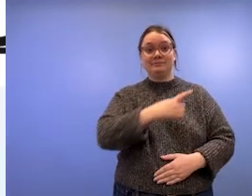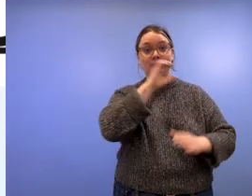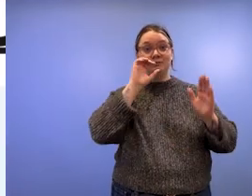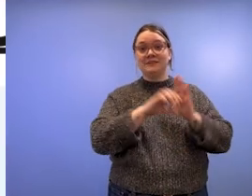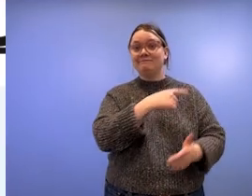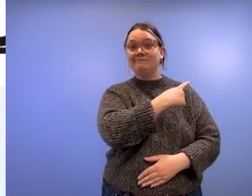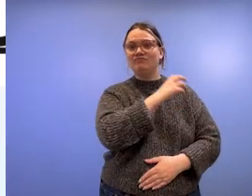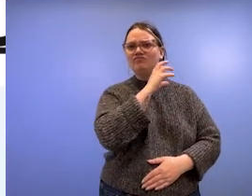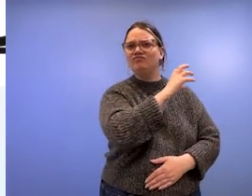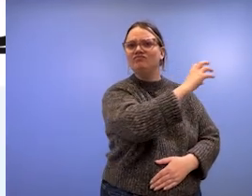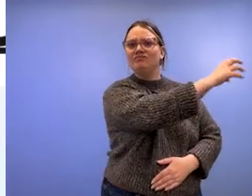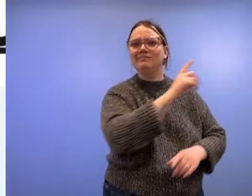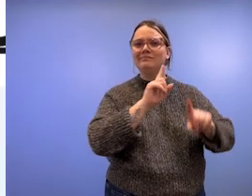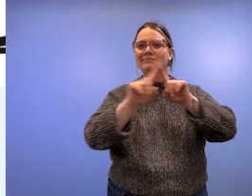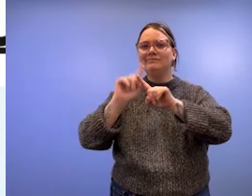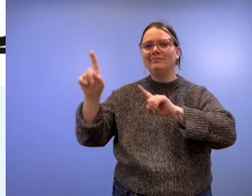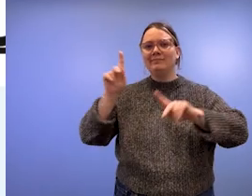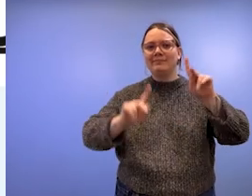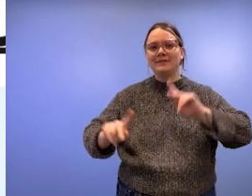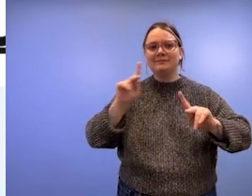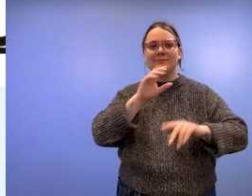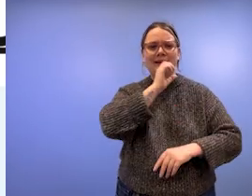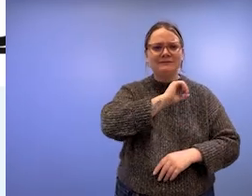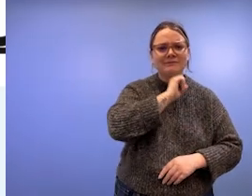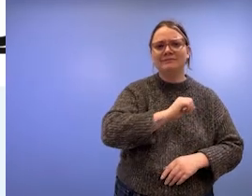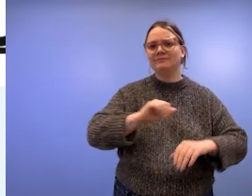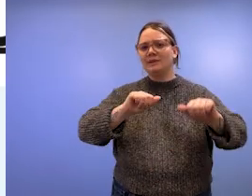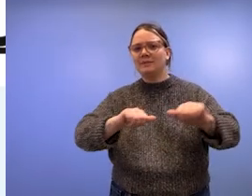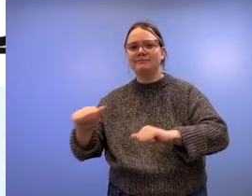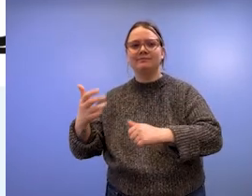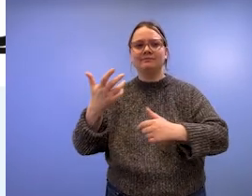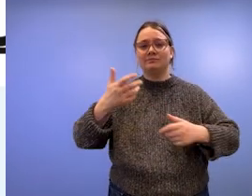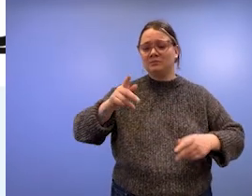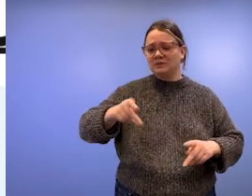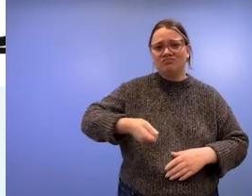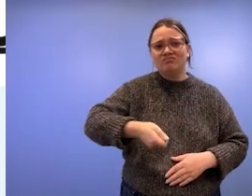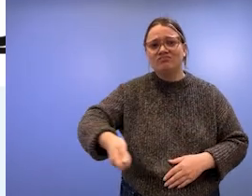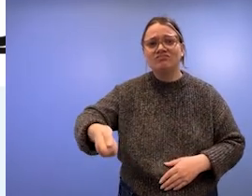is an image of icons depicting people of varying ages and abilities, including those who use canes,